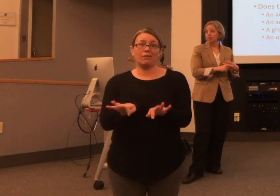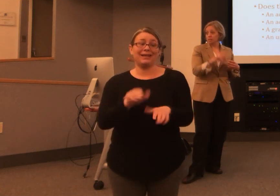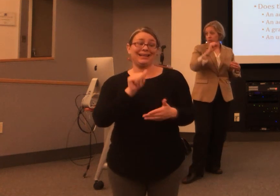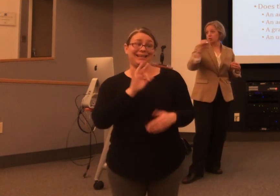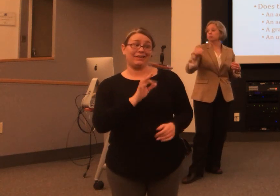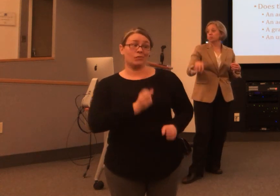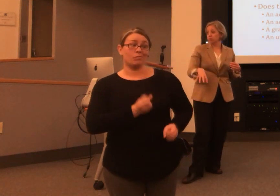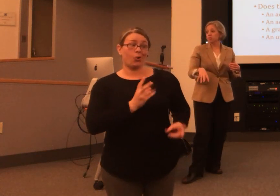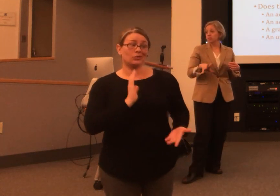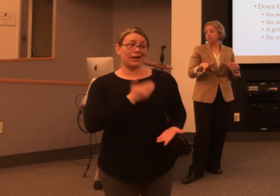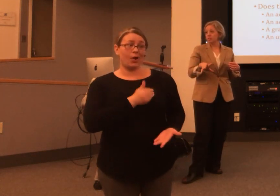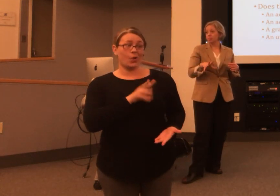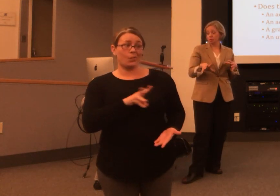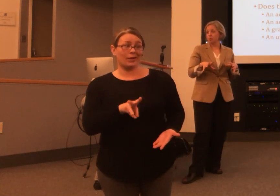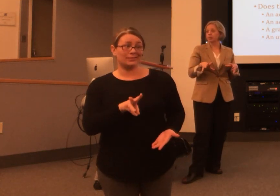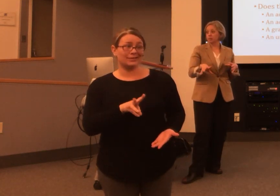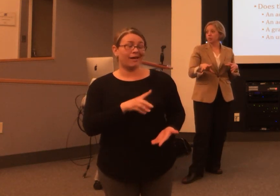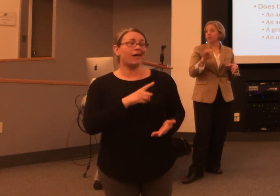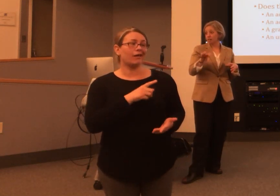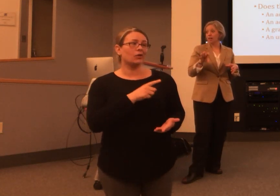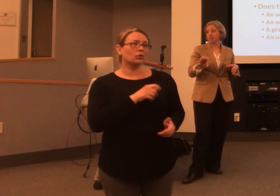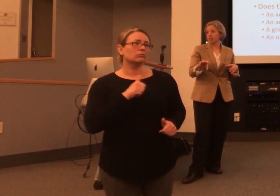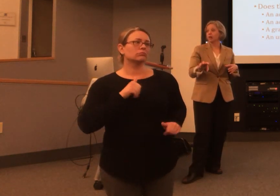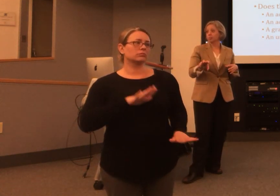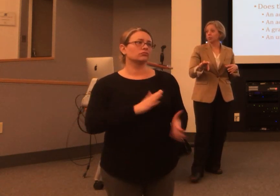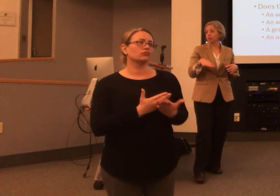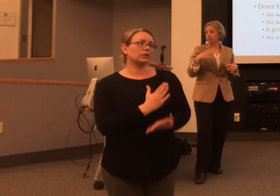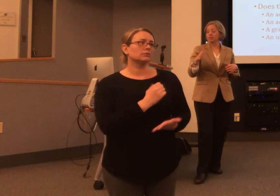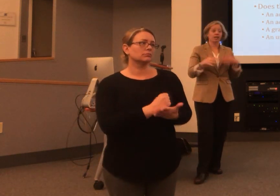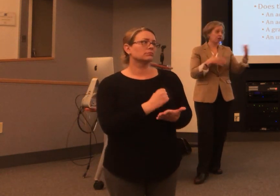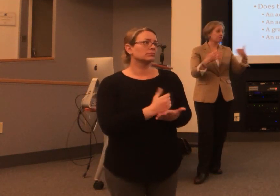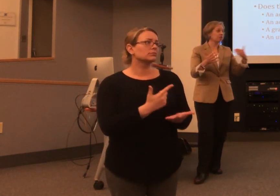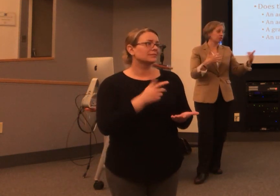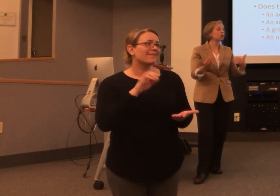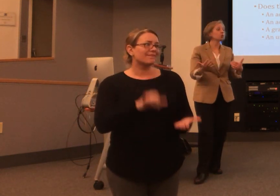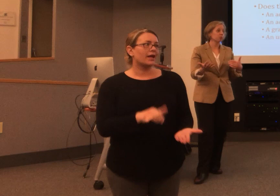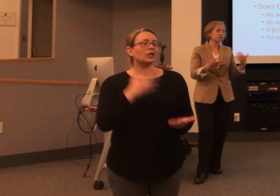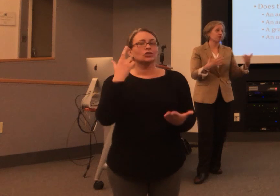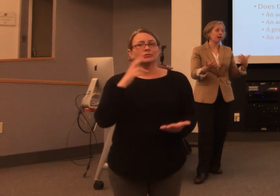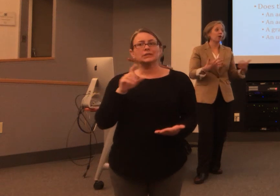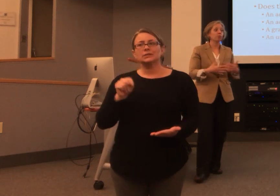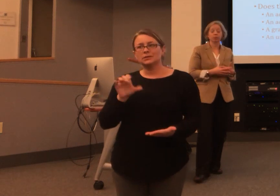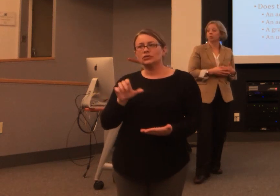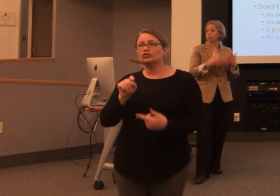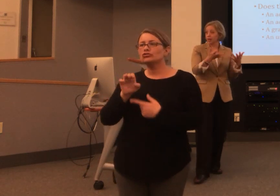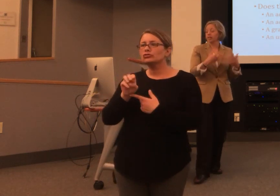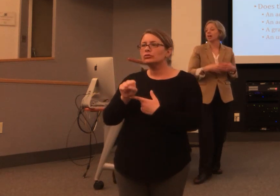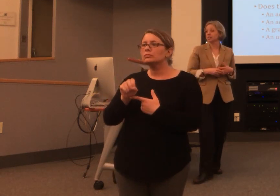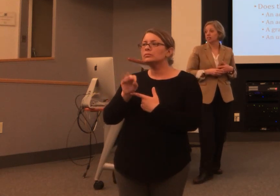So that's where Terms of Use that most people never read are actually quite important 'cause they set the terms of how people are writing content on those pages.